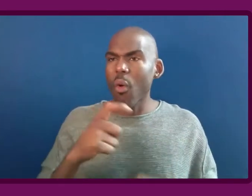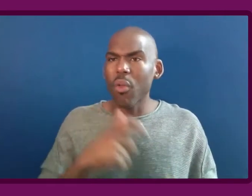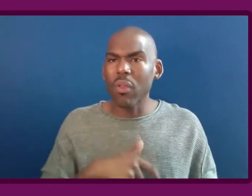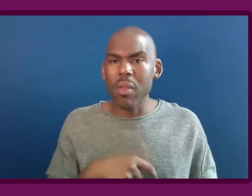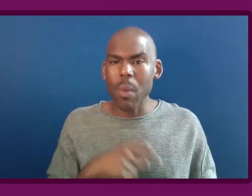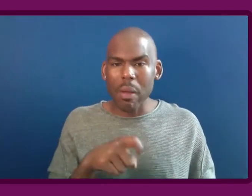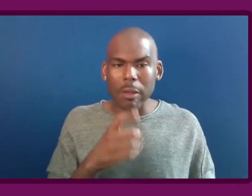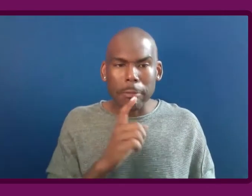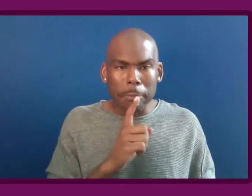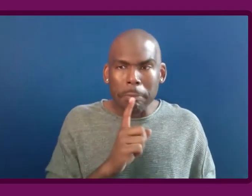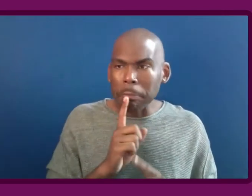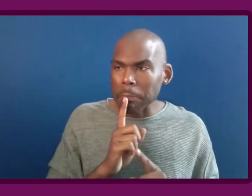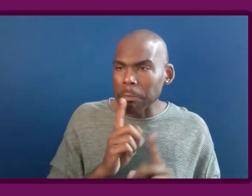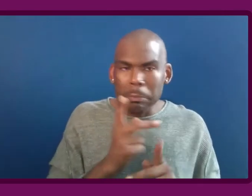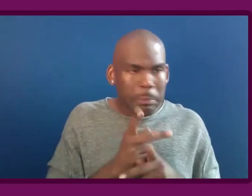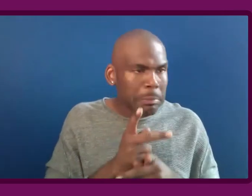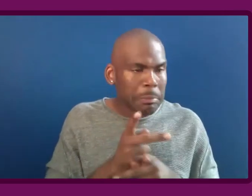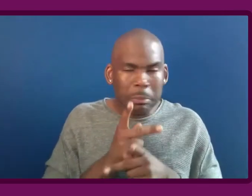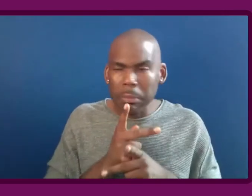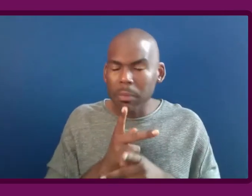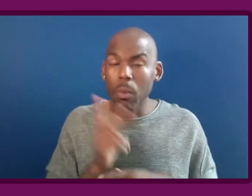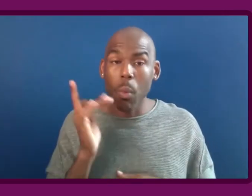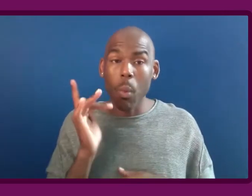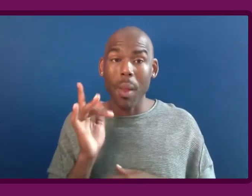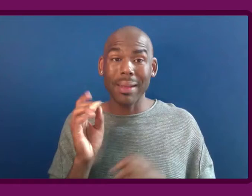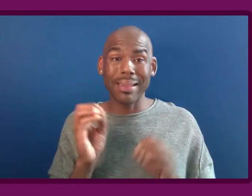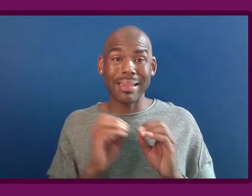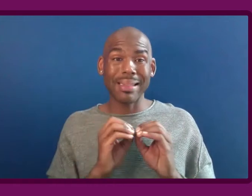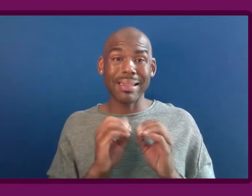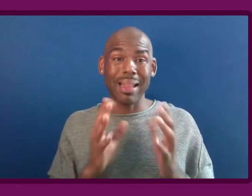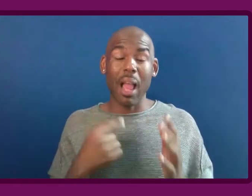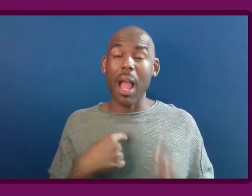the time I'm tip-toeing on everything because we cannot ... There's nothing